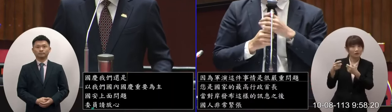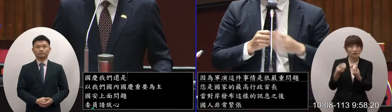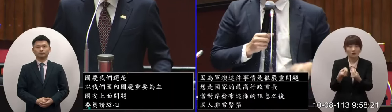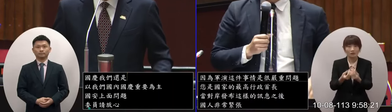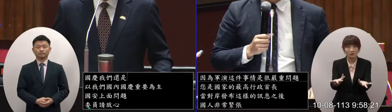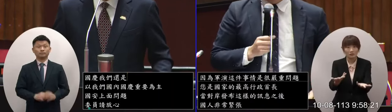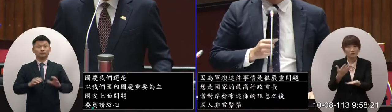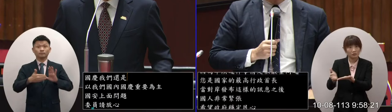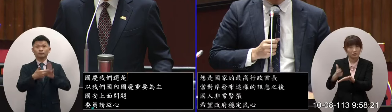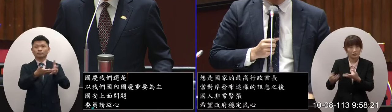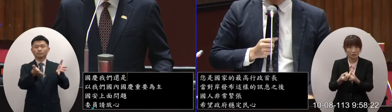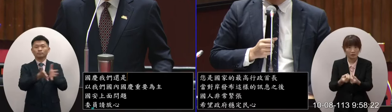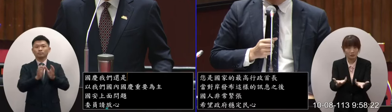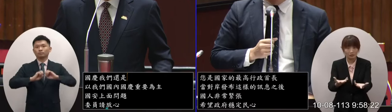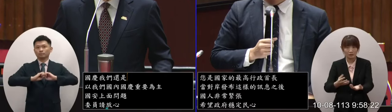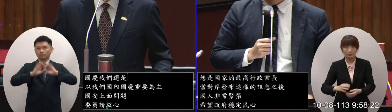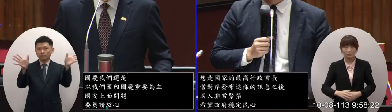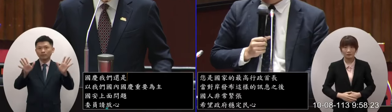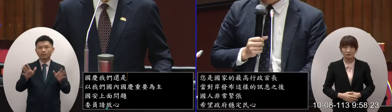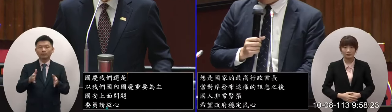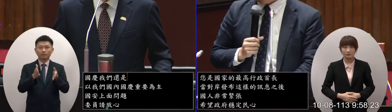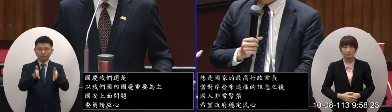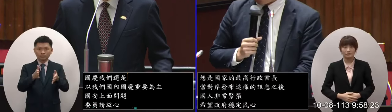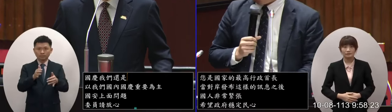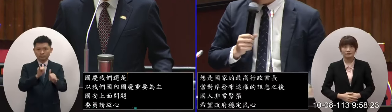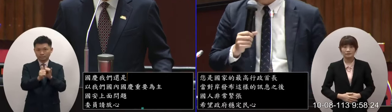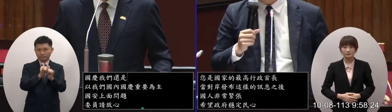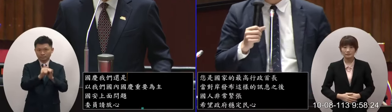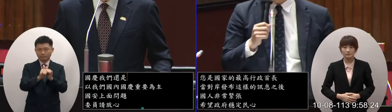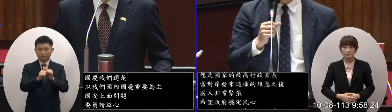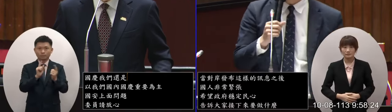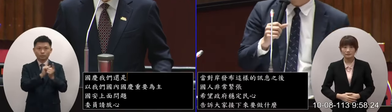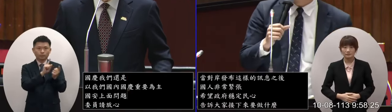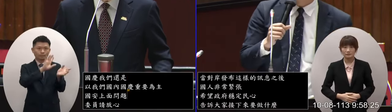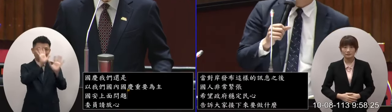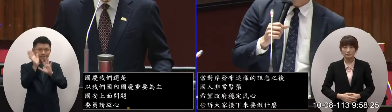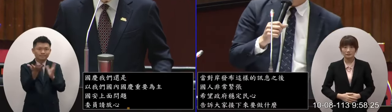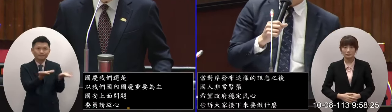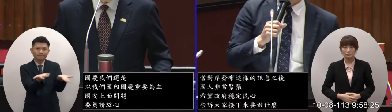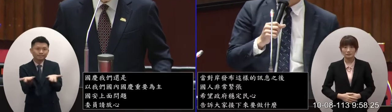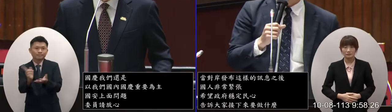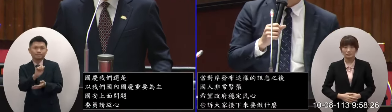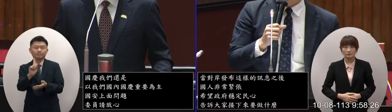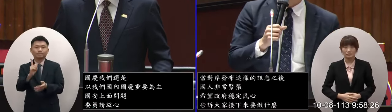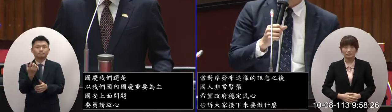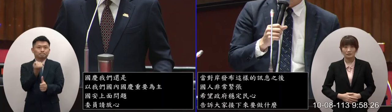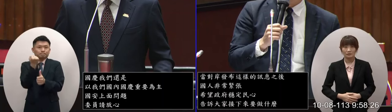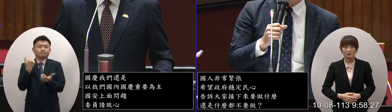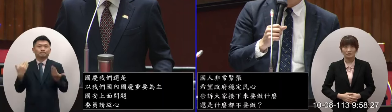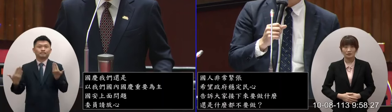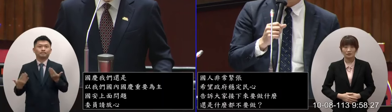The Ministry of National Defense issued this message to express to the people that we are fully aware of all situations . We have a very clear grasp.